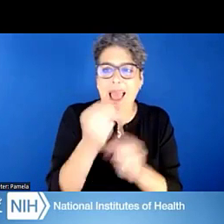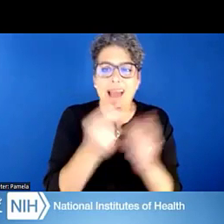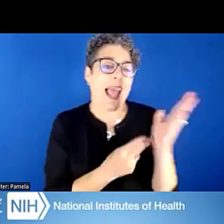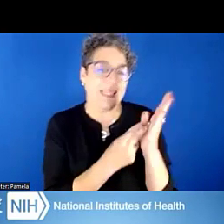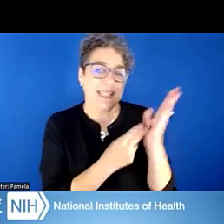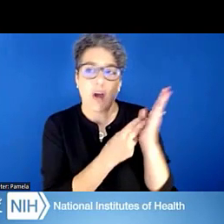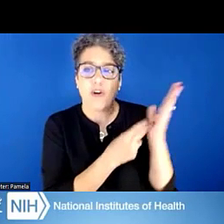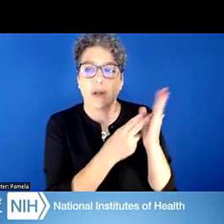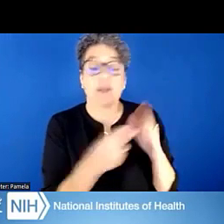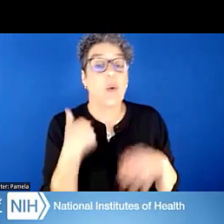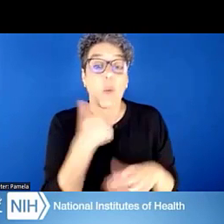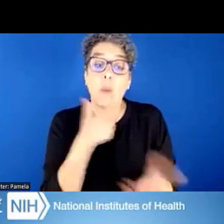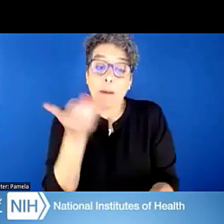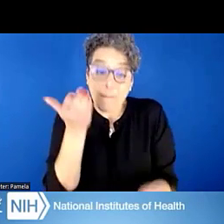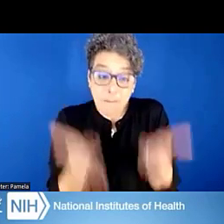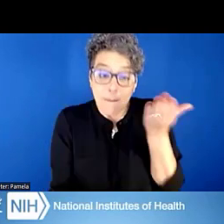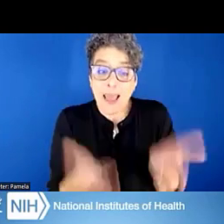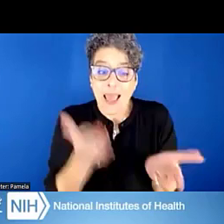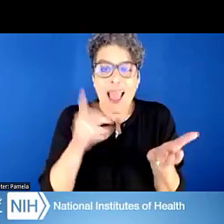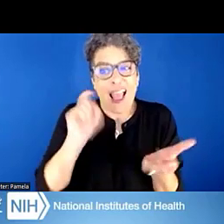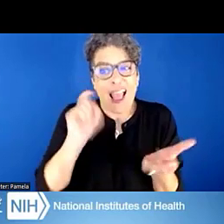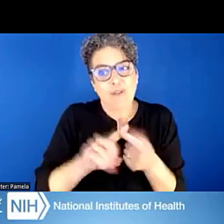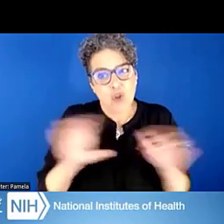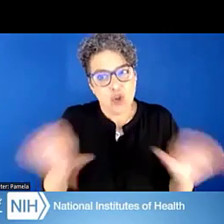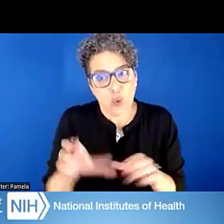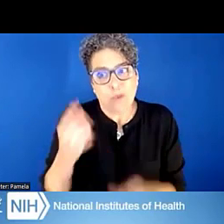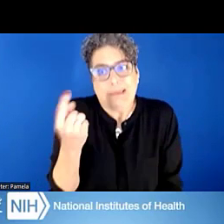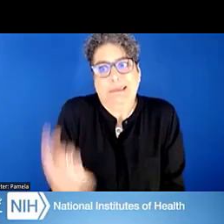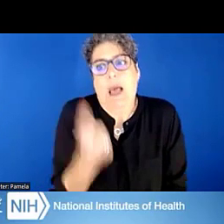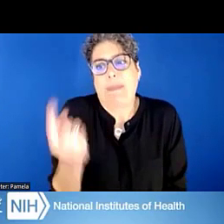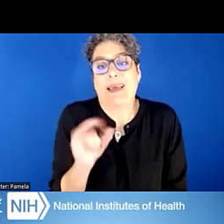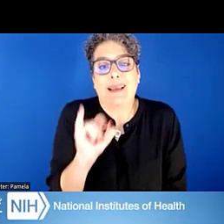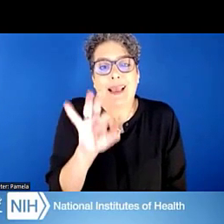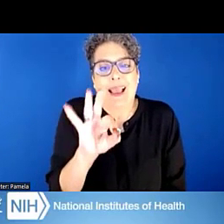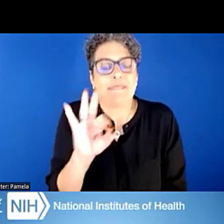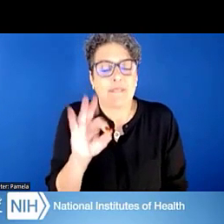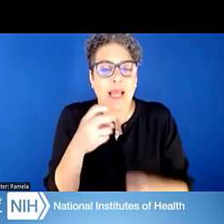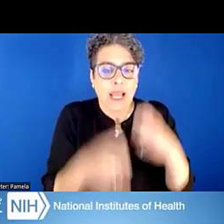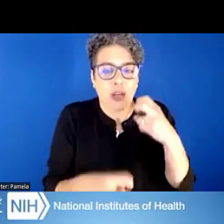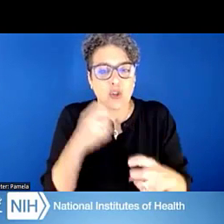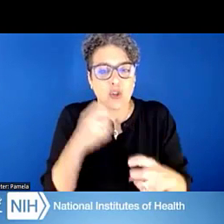We may end up taking some administrative actions if there are issues regarding compliance involving grants.